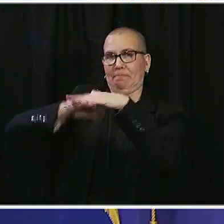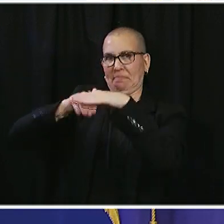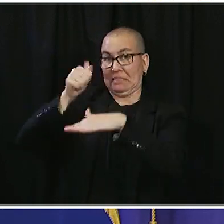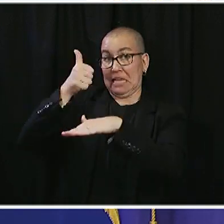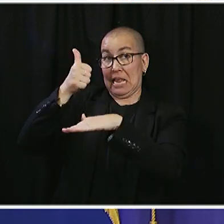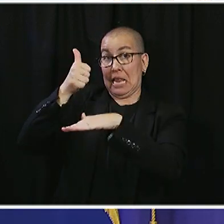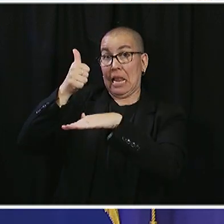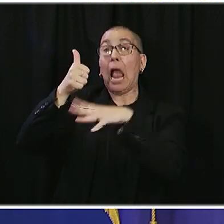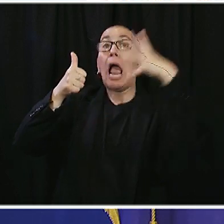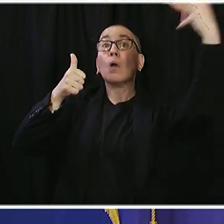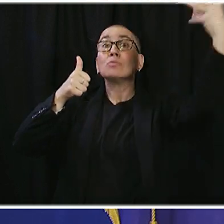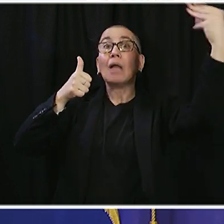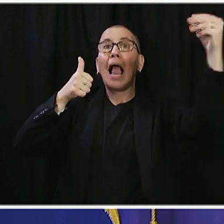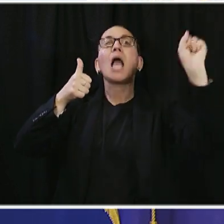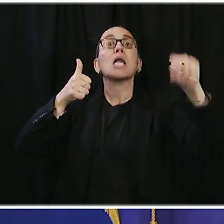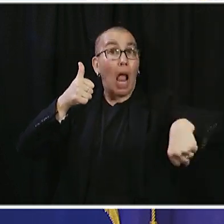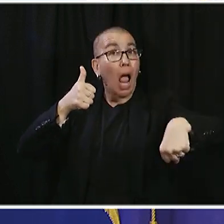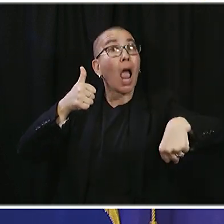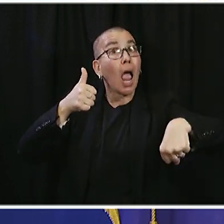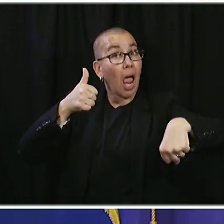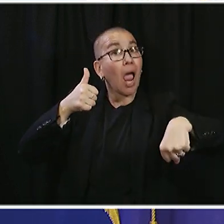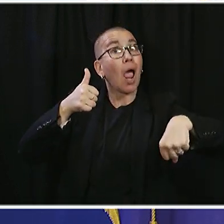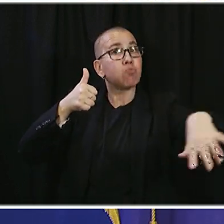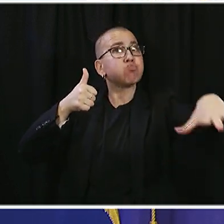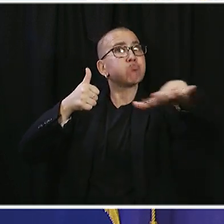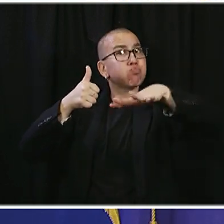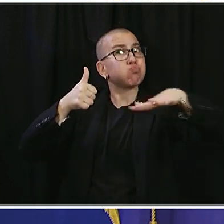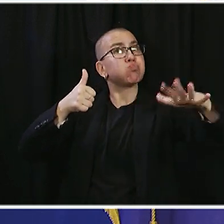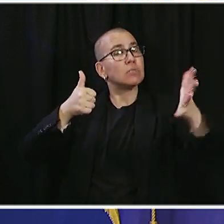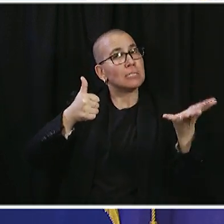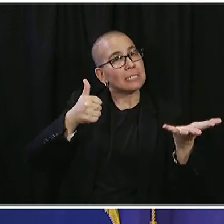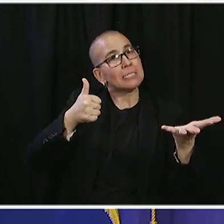SO WE'LL MOVE TO HAVE INDOORS TEN OR LESS, BUT OUTDOOR SERVICES WILL BE PART OF THAT NEXT PHASE.